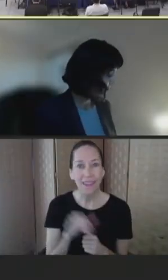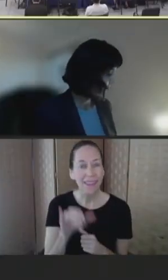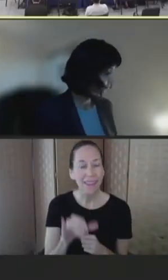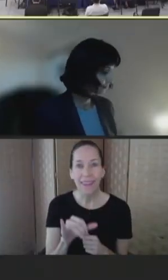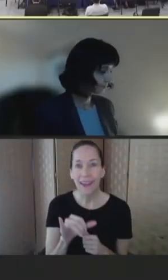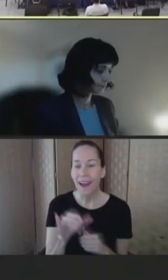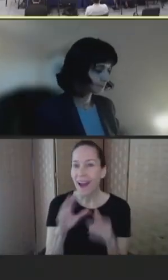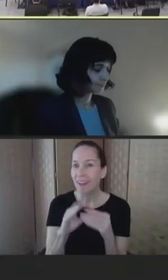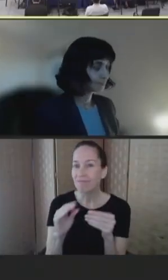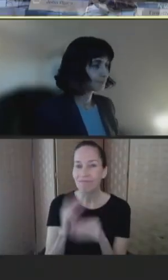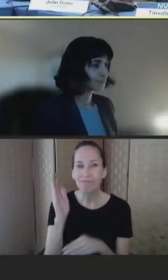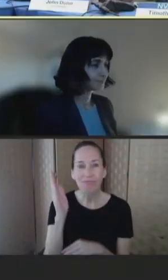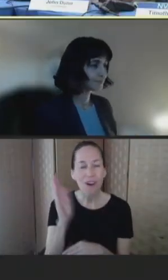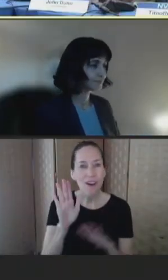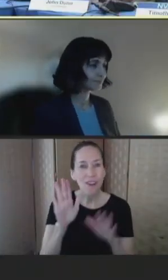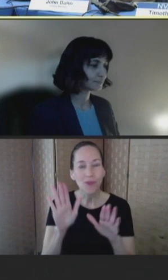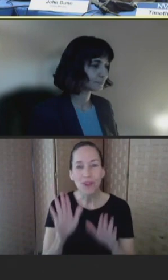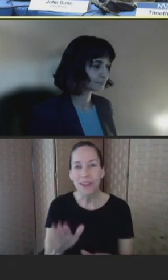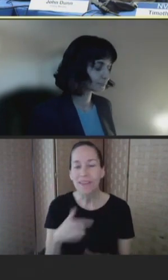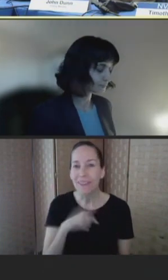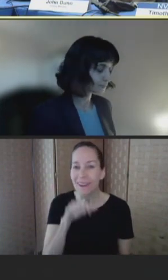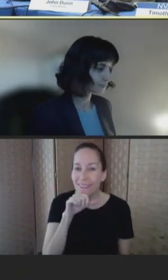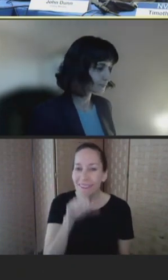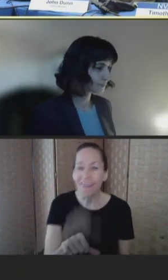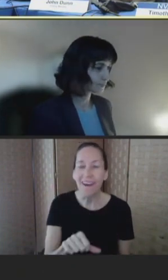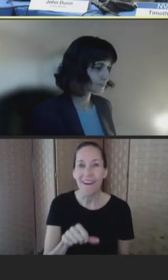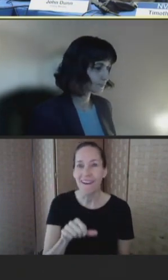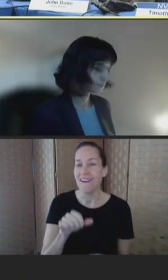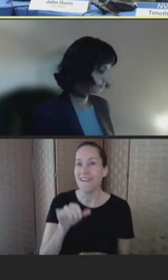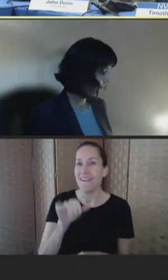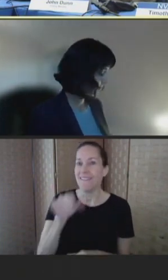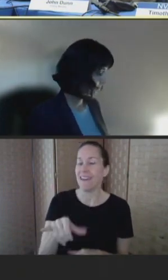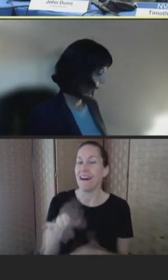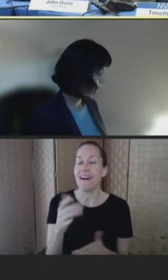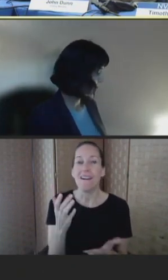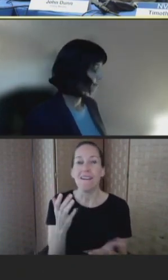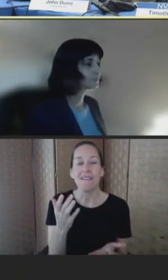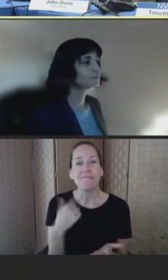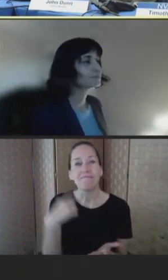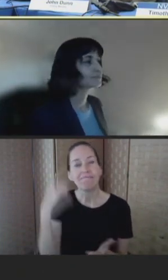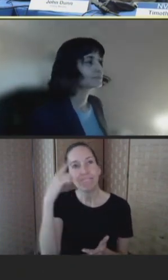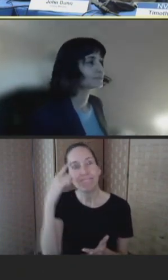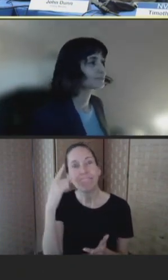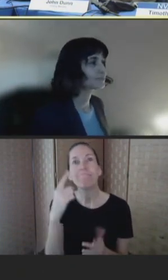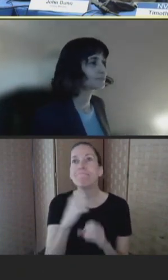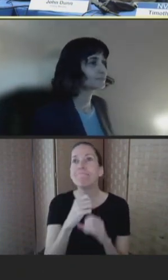things like that because they remind me of stuff that I think I already know and let